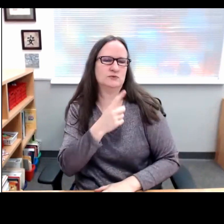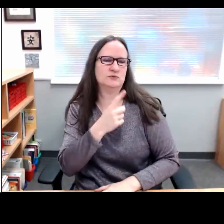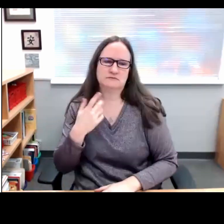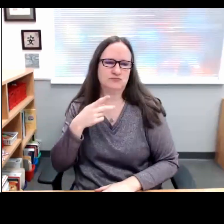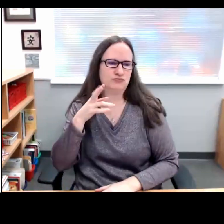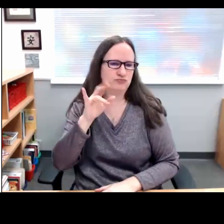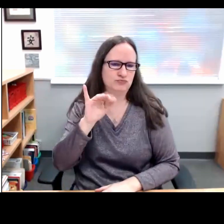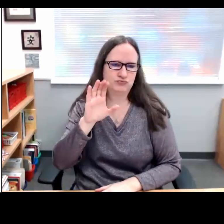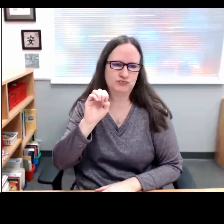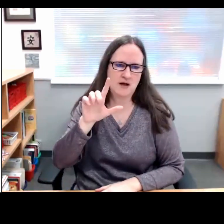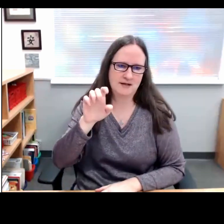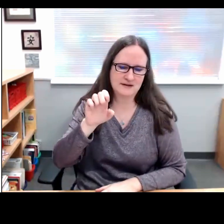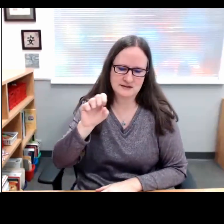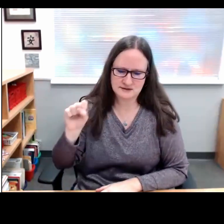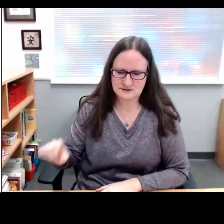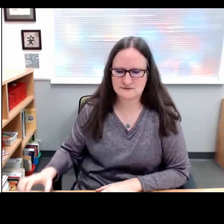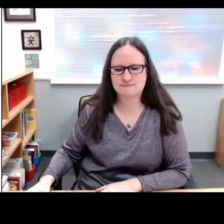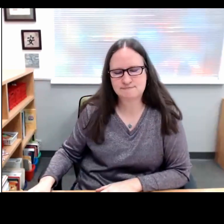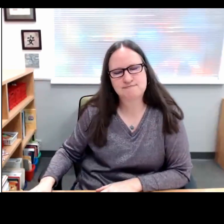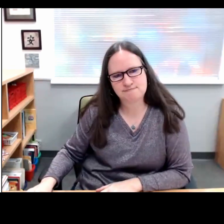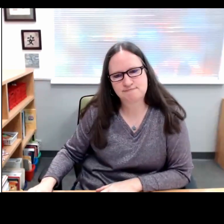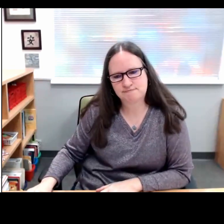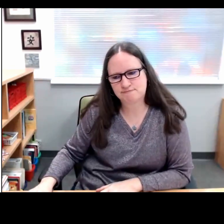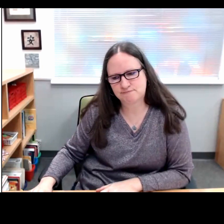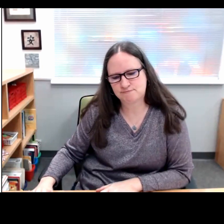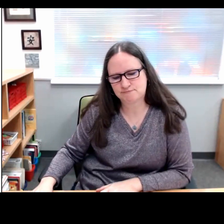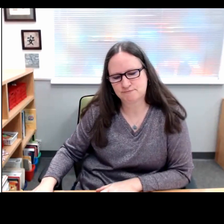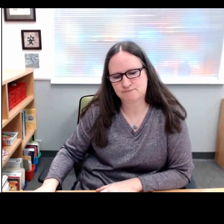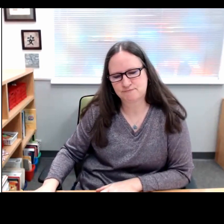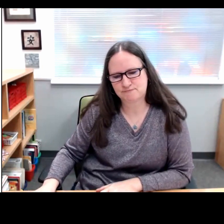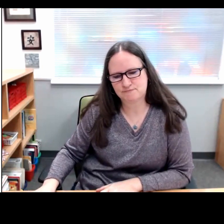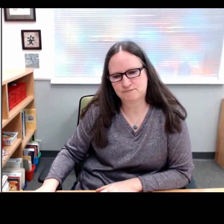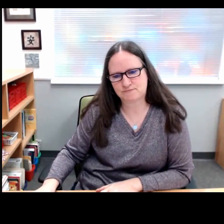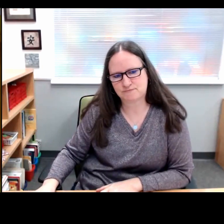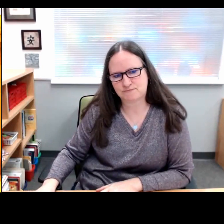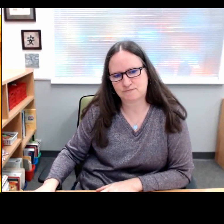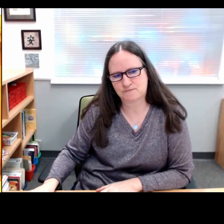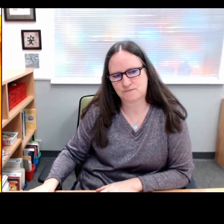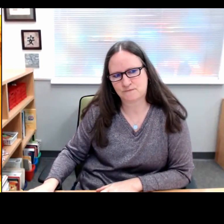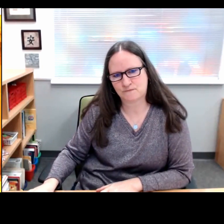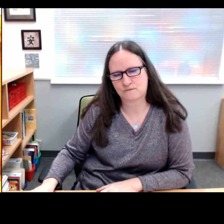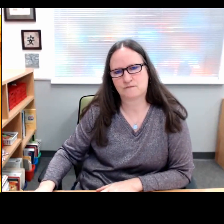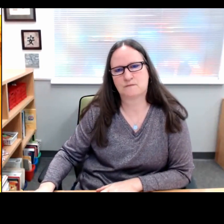It amazes me to see the growth and the sparkle in their eyes when they get something. It's a priceless moment.